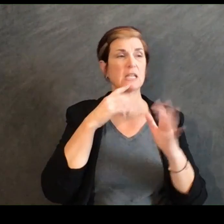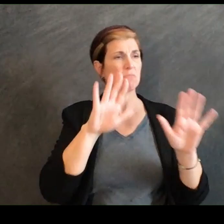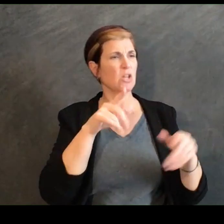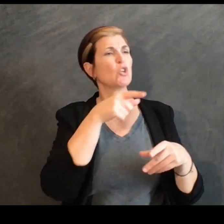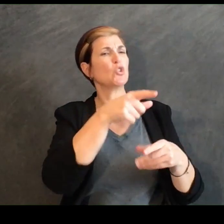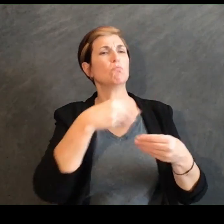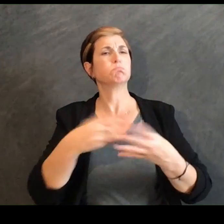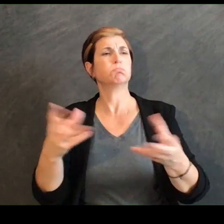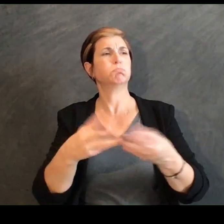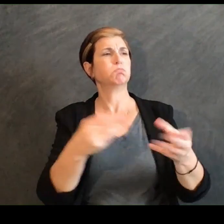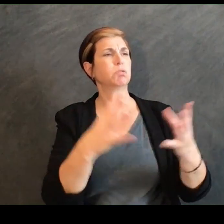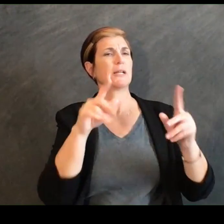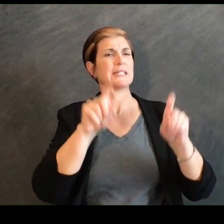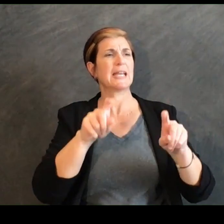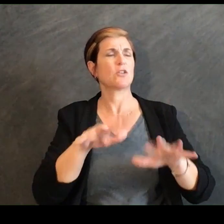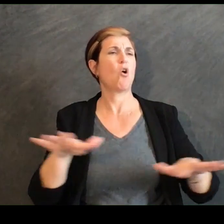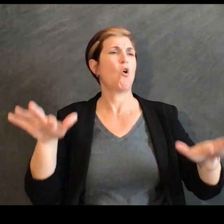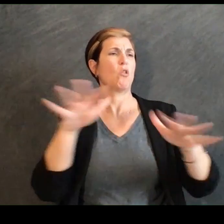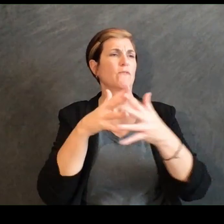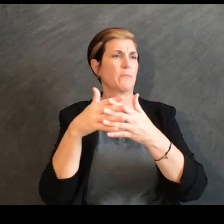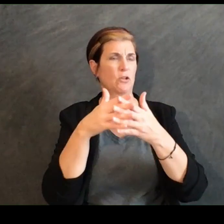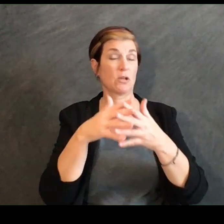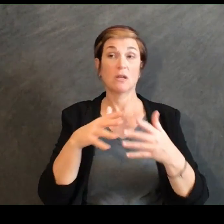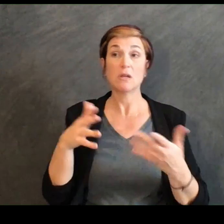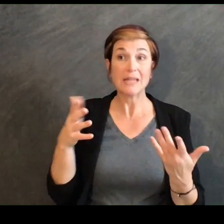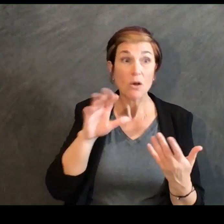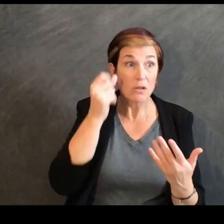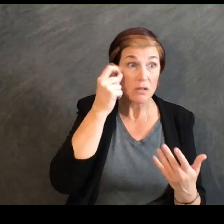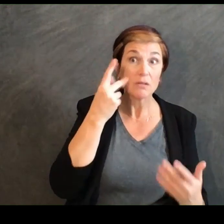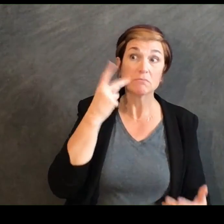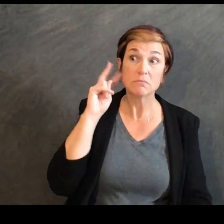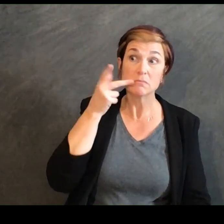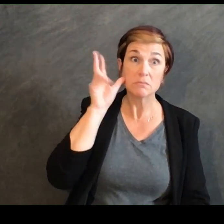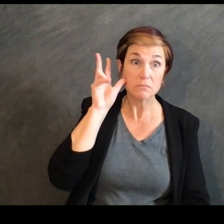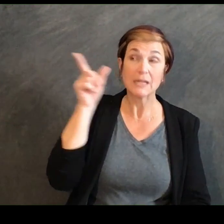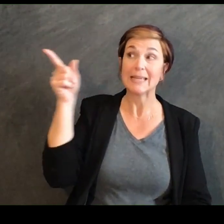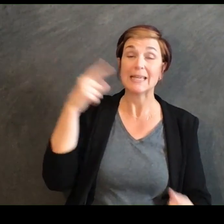the president said a few days ago that we made it clear that any American that